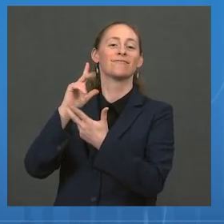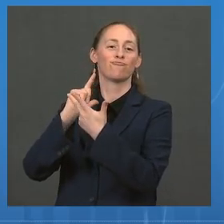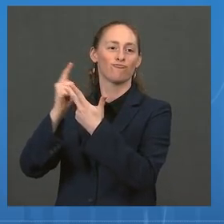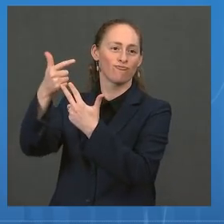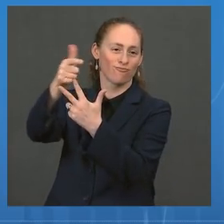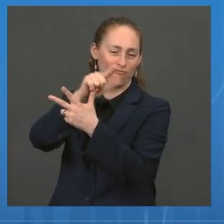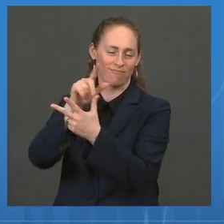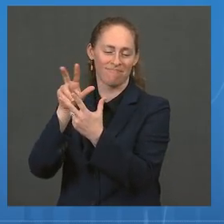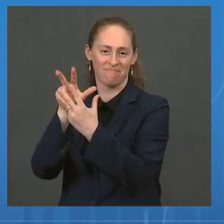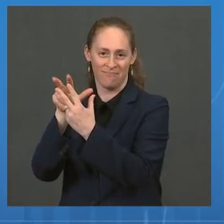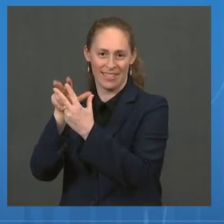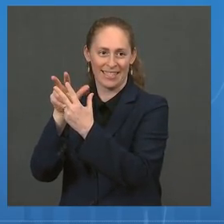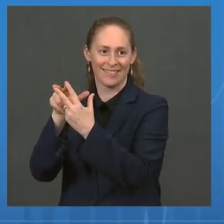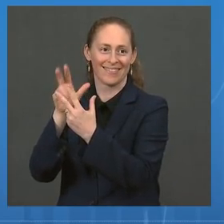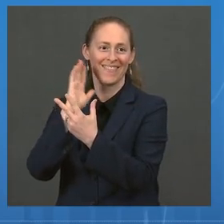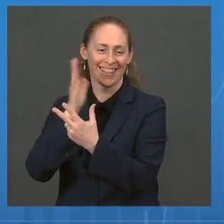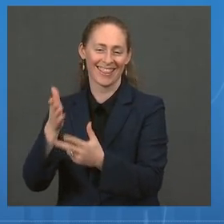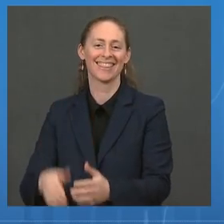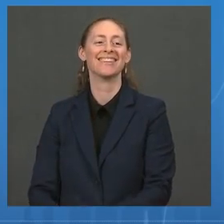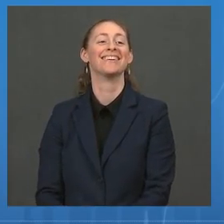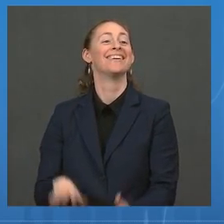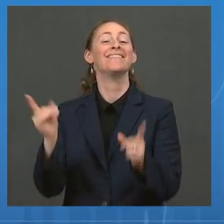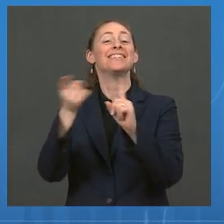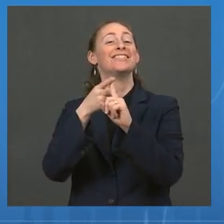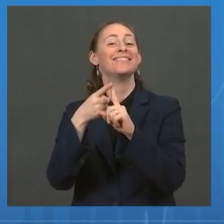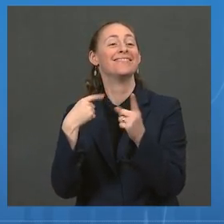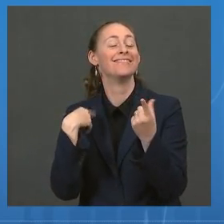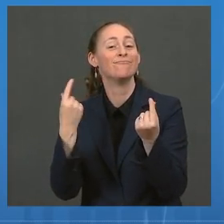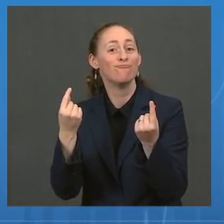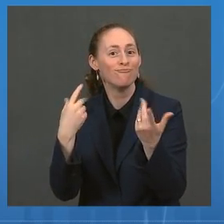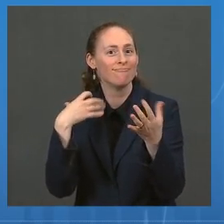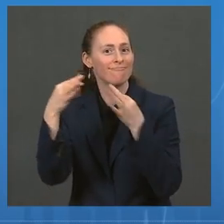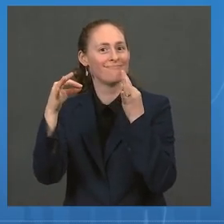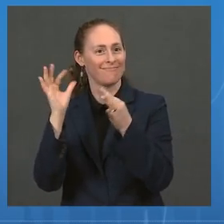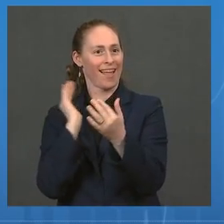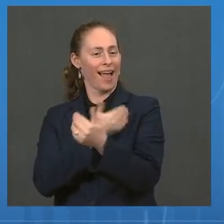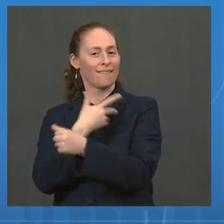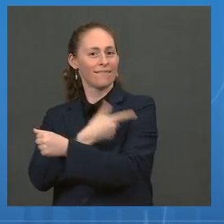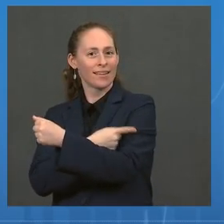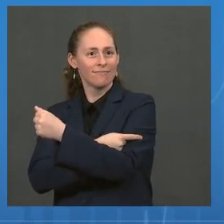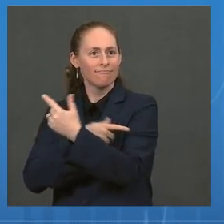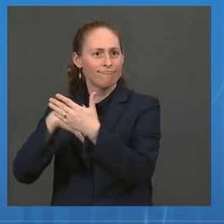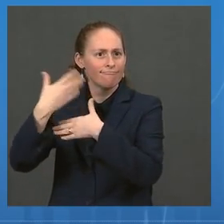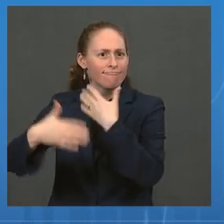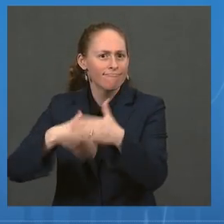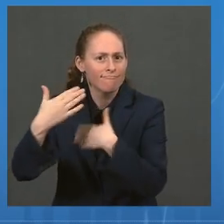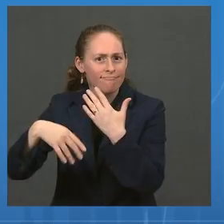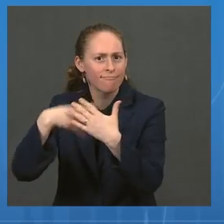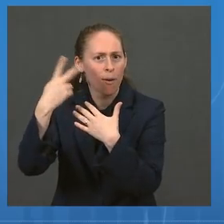I'll start by discussing the progress we're making on testing, vaccination, and boosters --